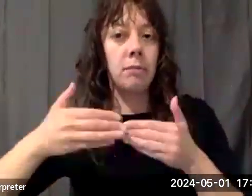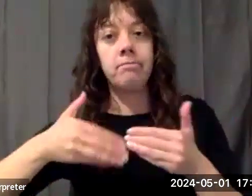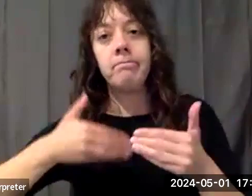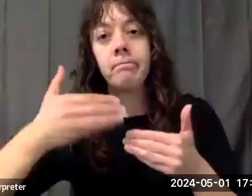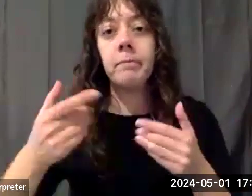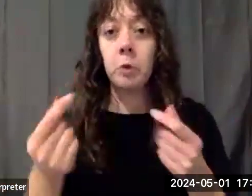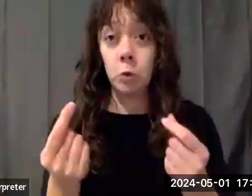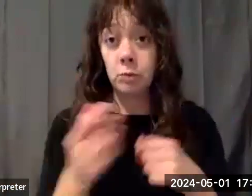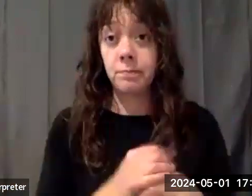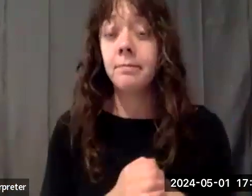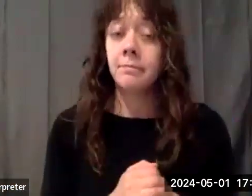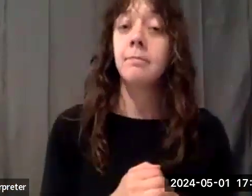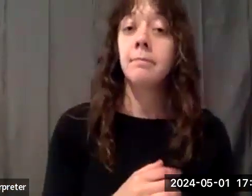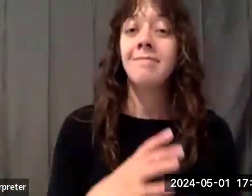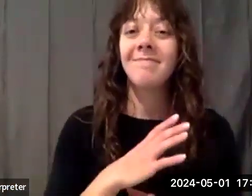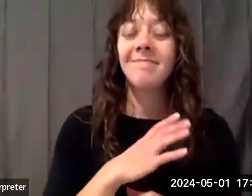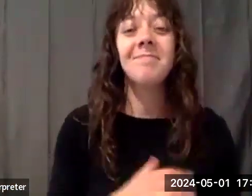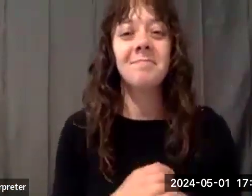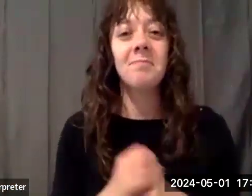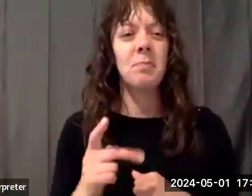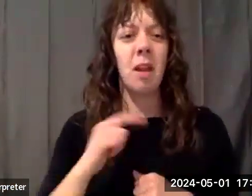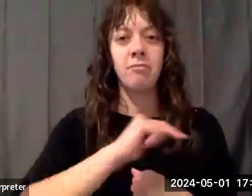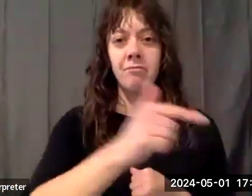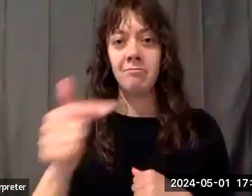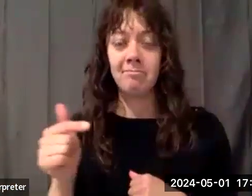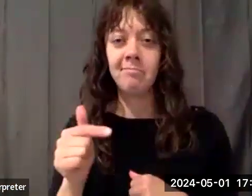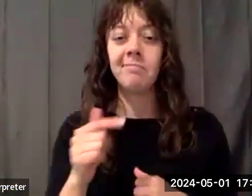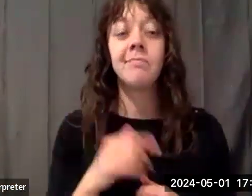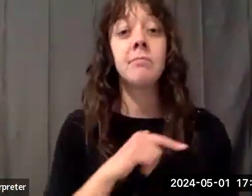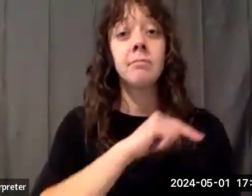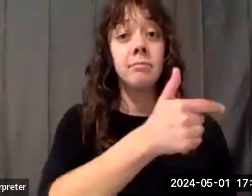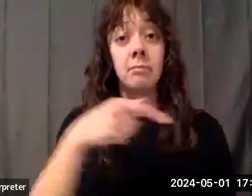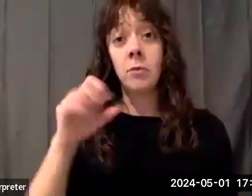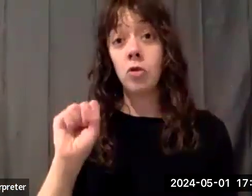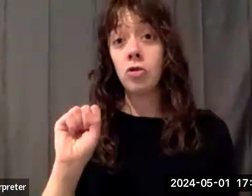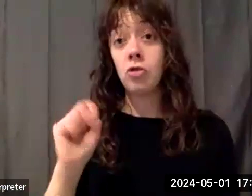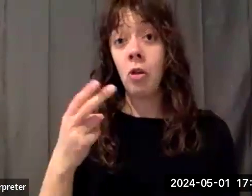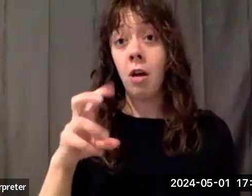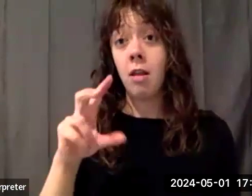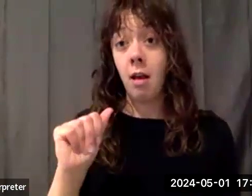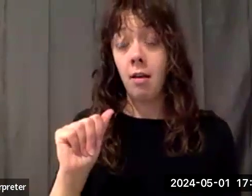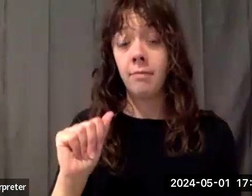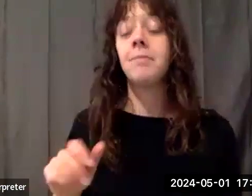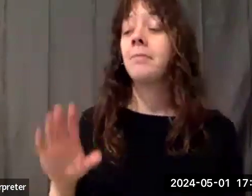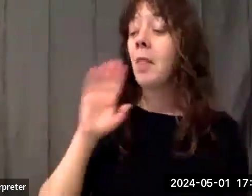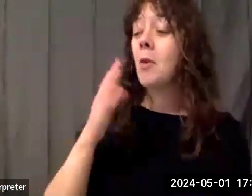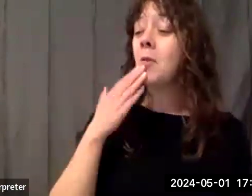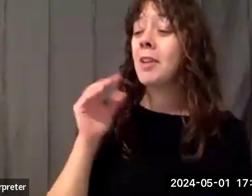to introduce themselves as I call upon you. Shauna, would you like to go first? Good evening. My name is Shauna Fox